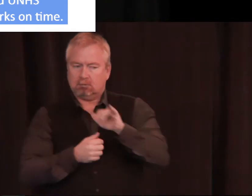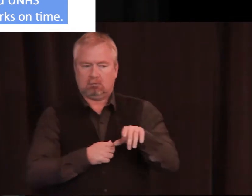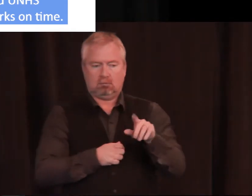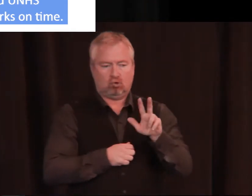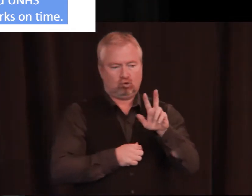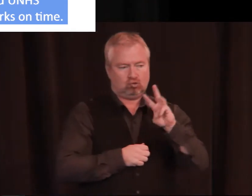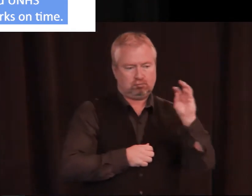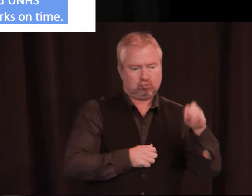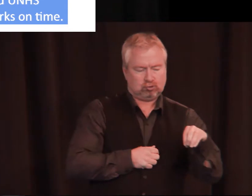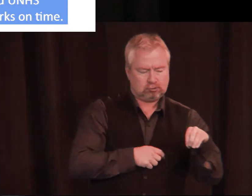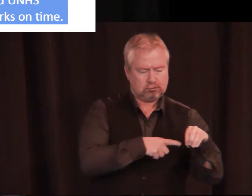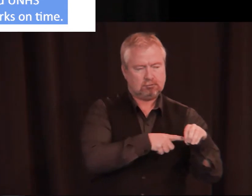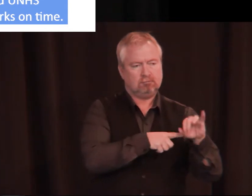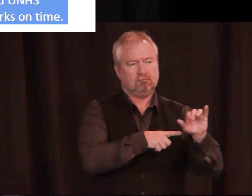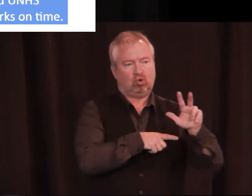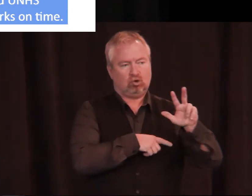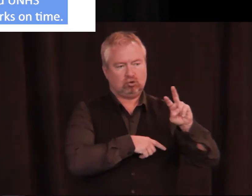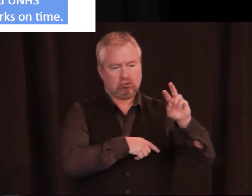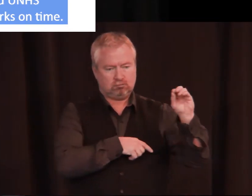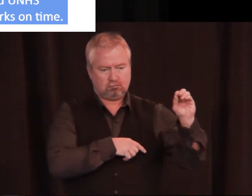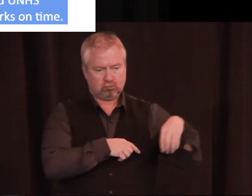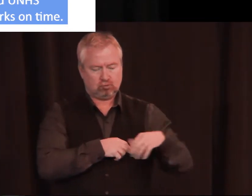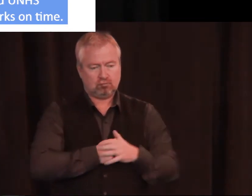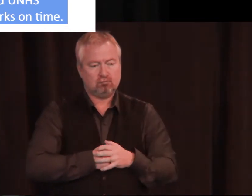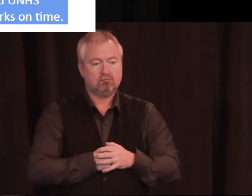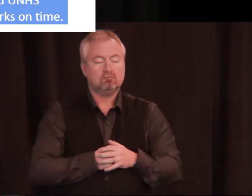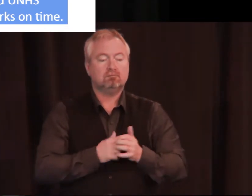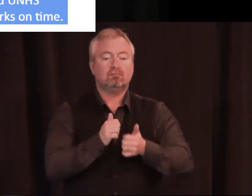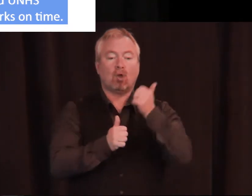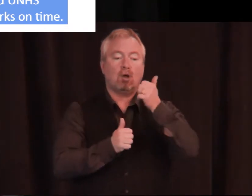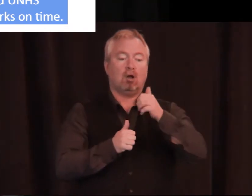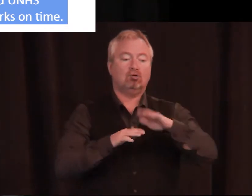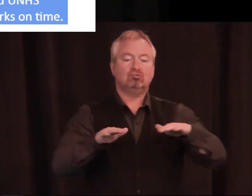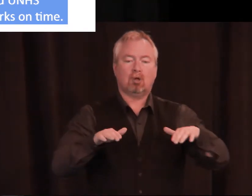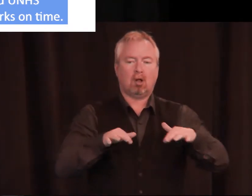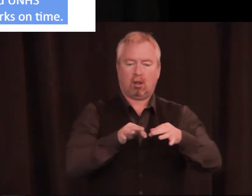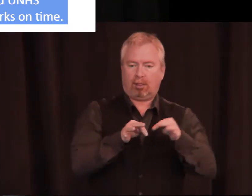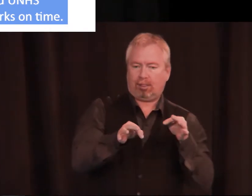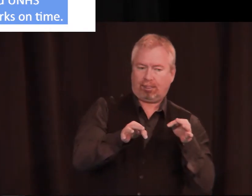So, for the majority of children, there was some delay in the process